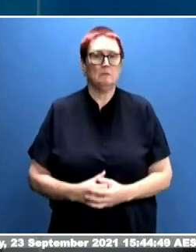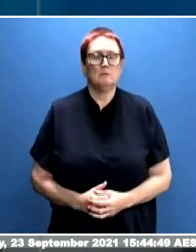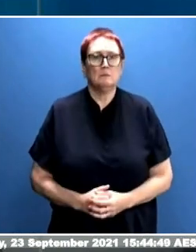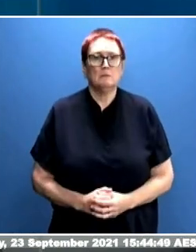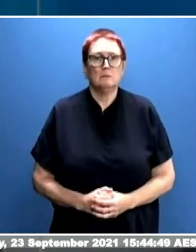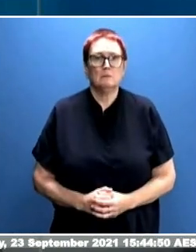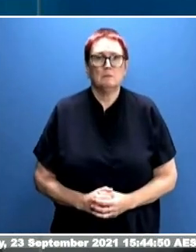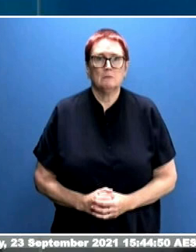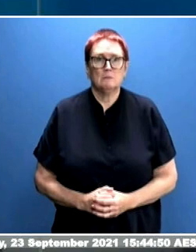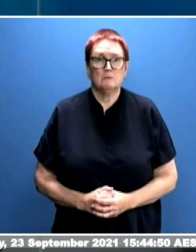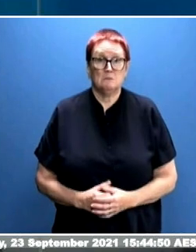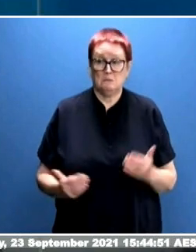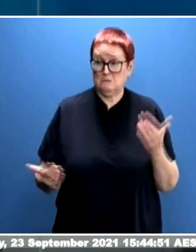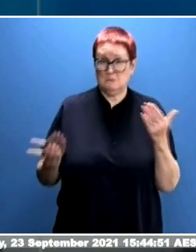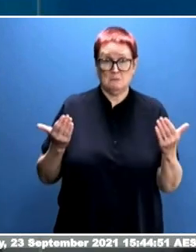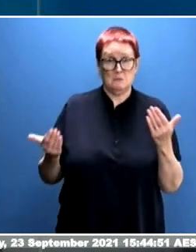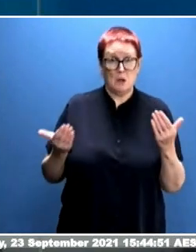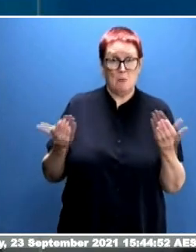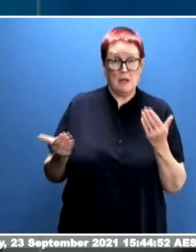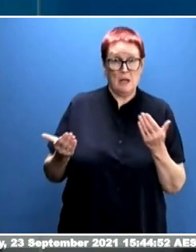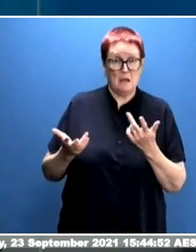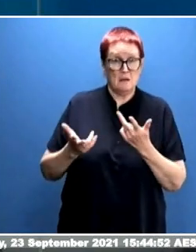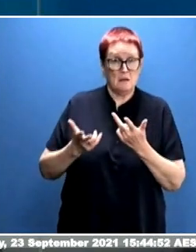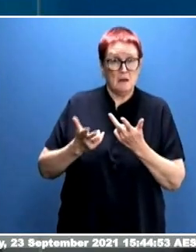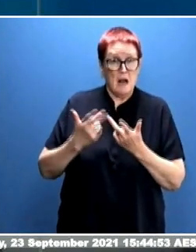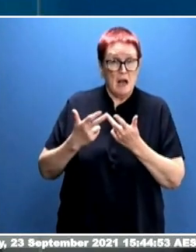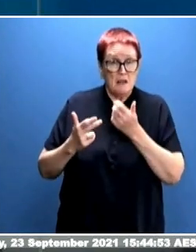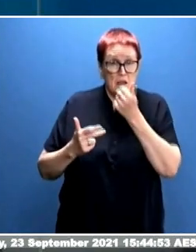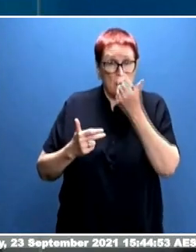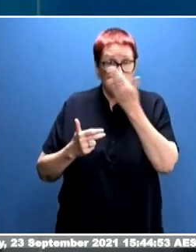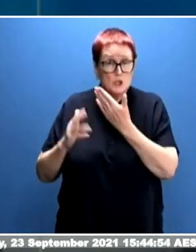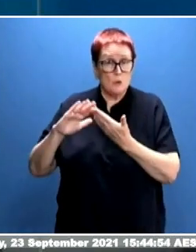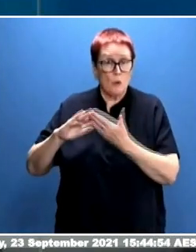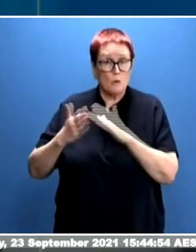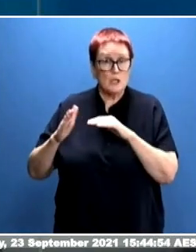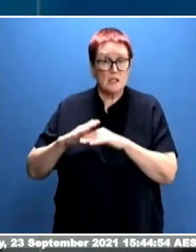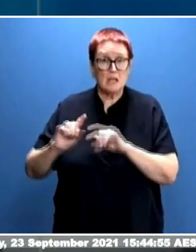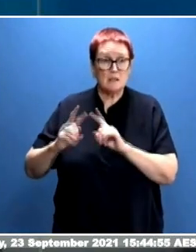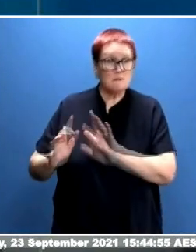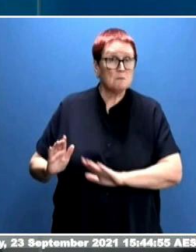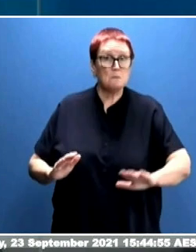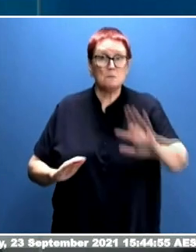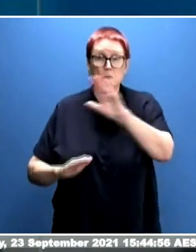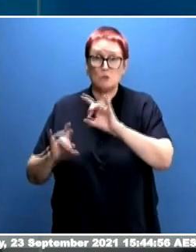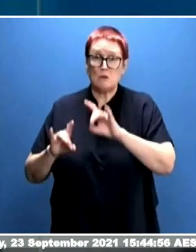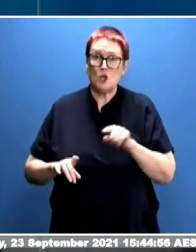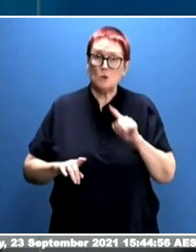How does that compare with other Aboriginal populations in the other states and territories? You said this is the lowest.